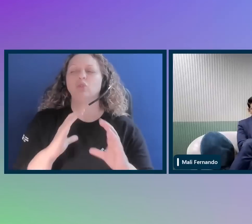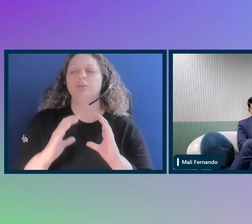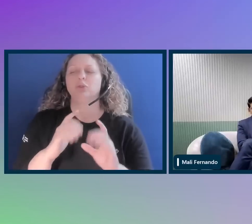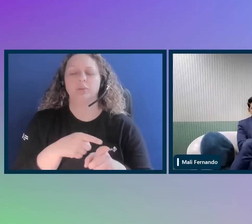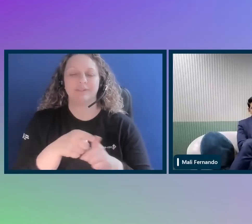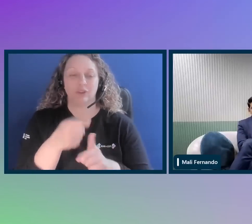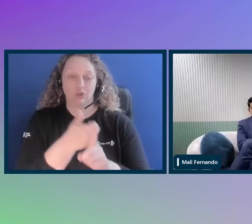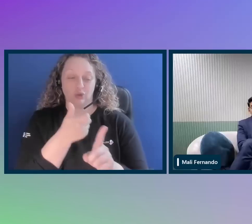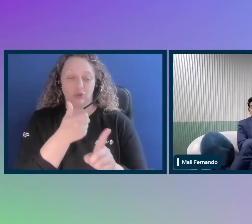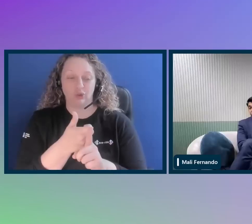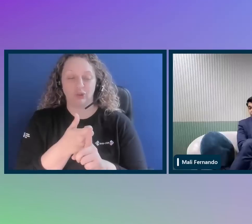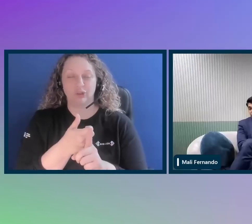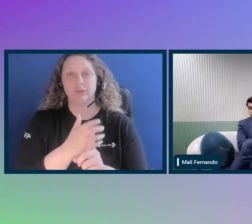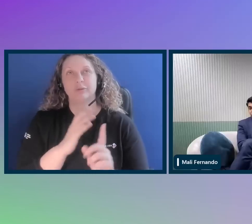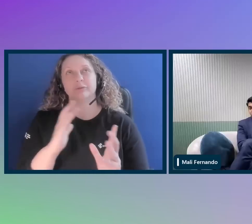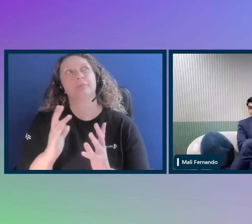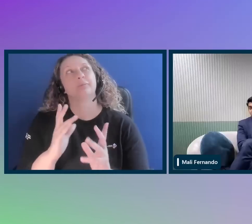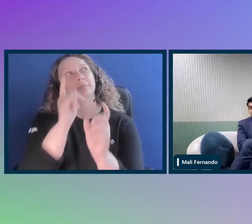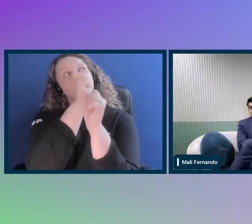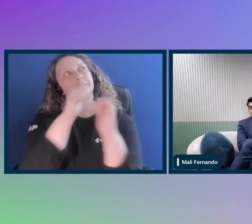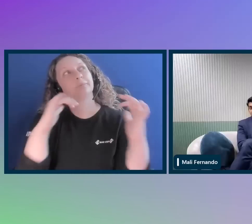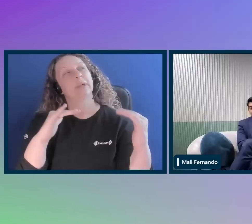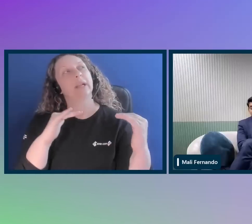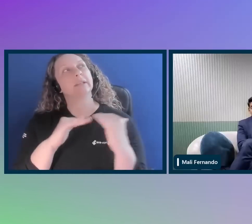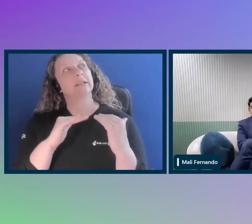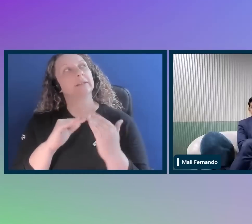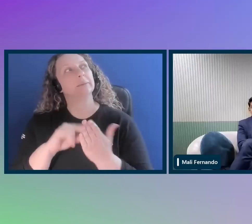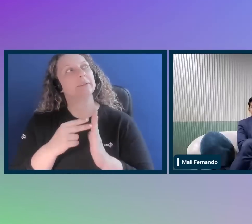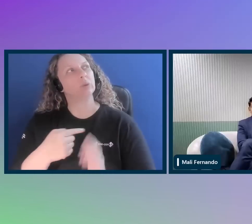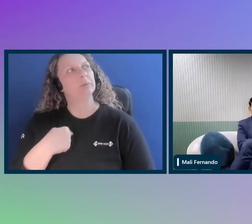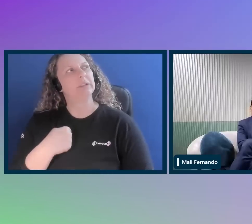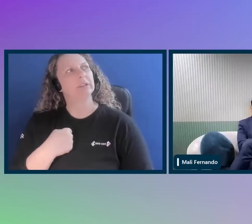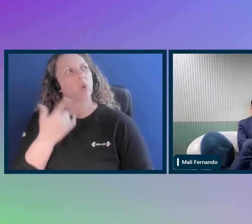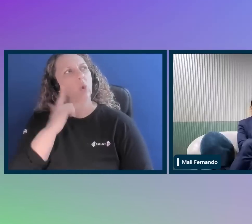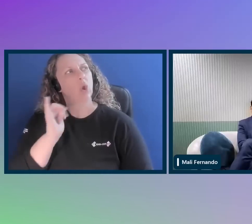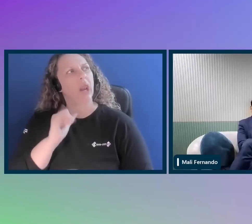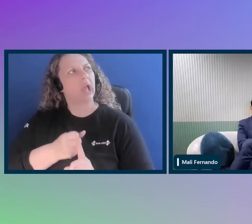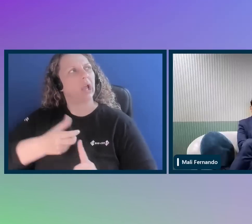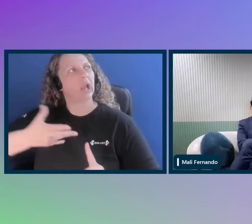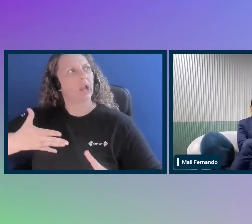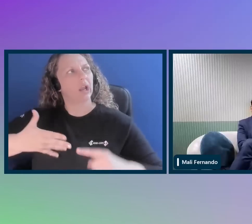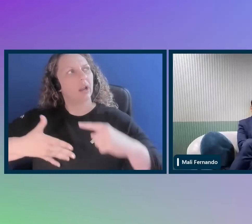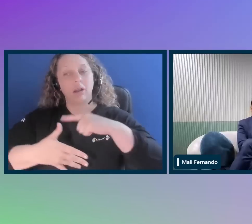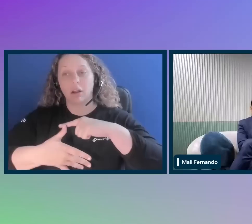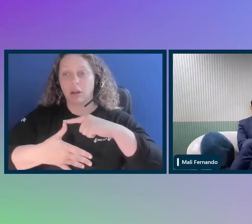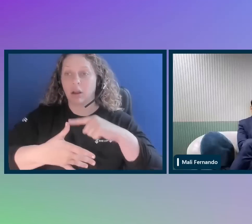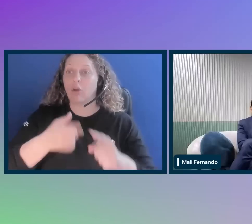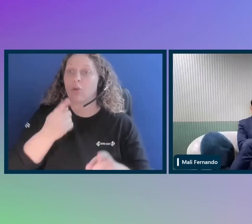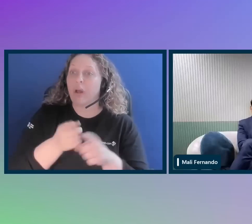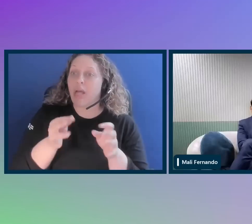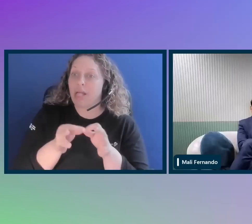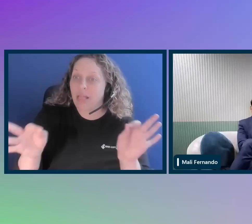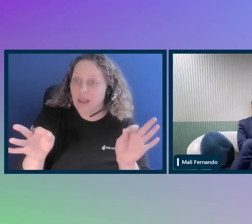what does good accessibility mean to you? It means that we're using the right language when we're talking about disability,